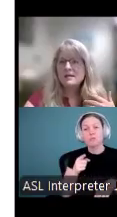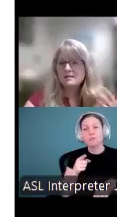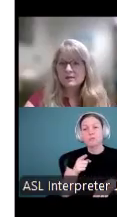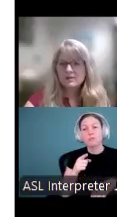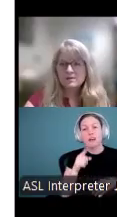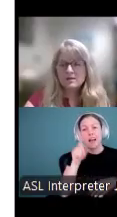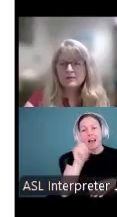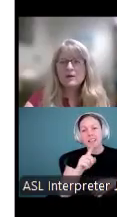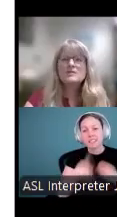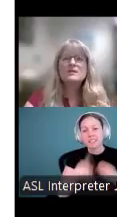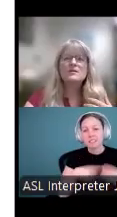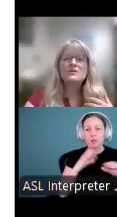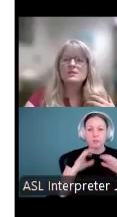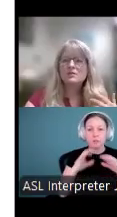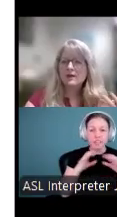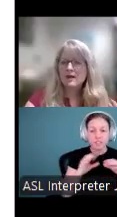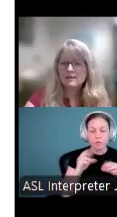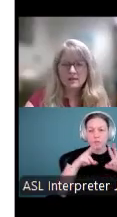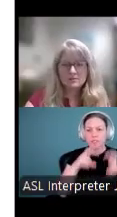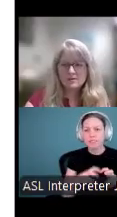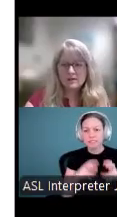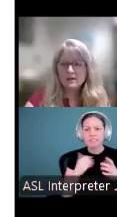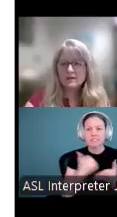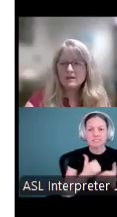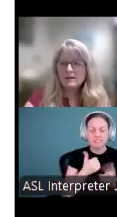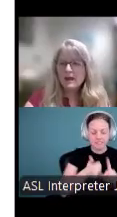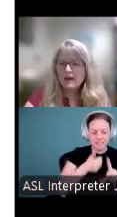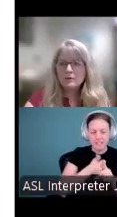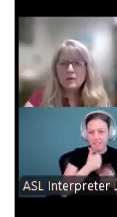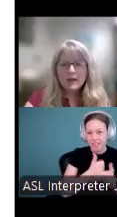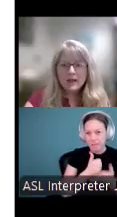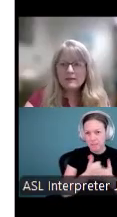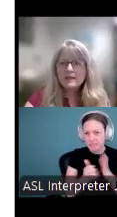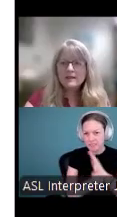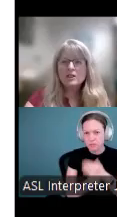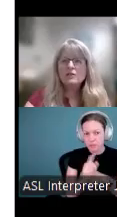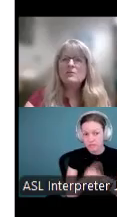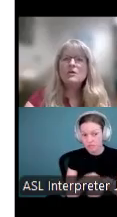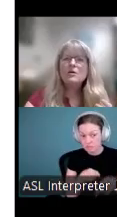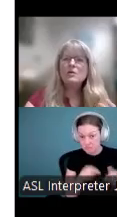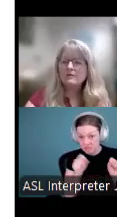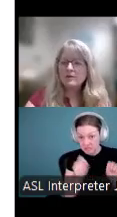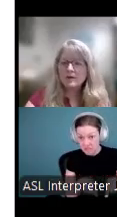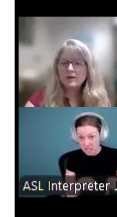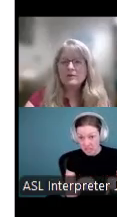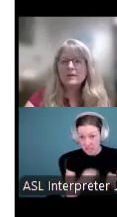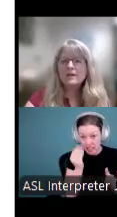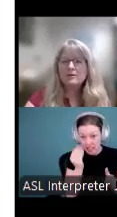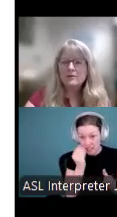assessing their self-help skills, and you're asking, do they have a way of letting you know if they're hungry or